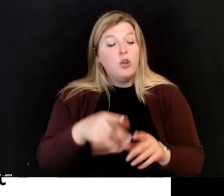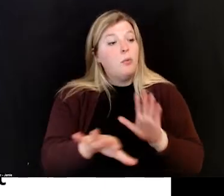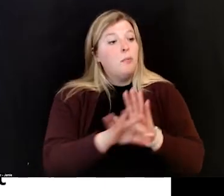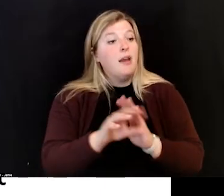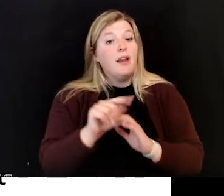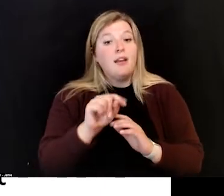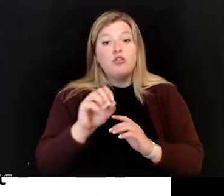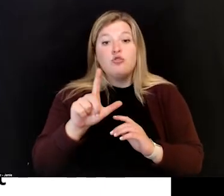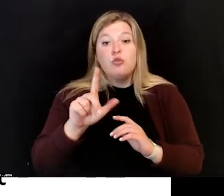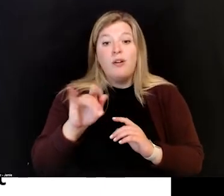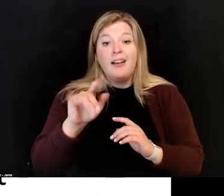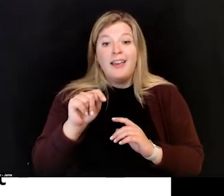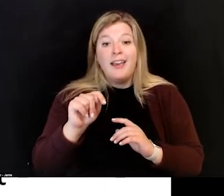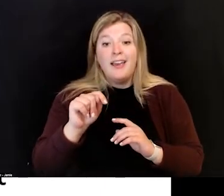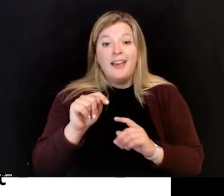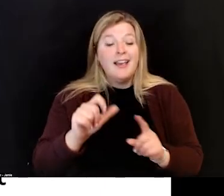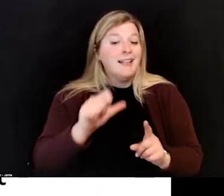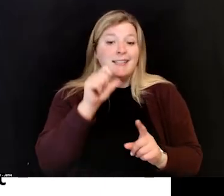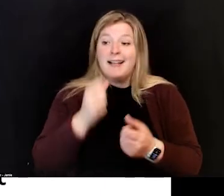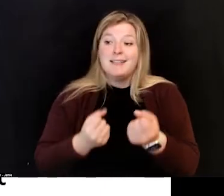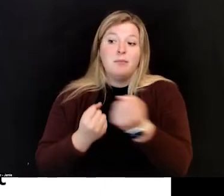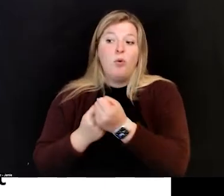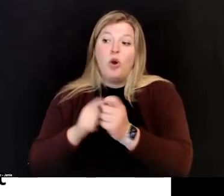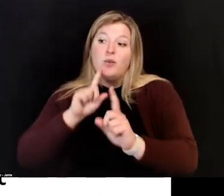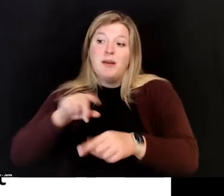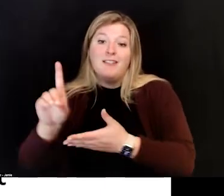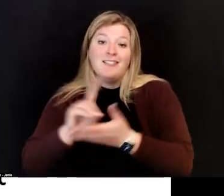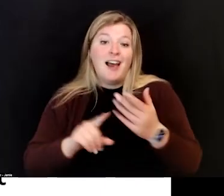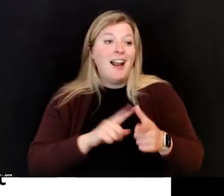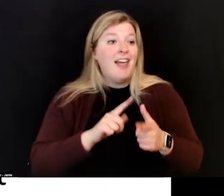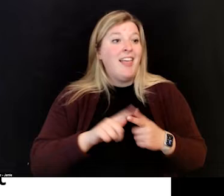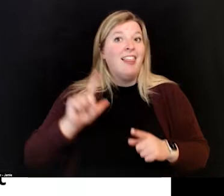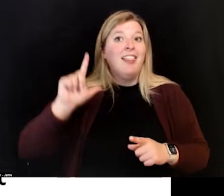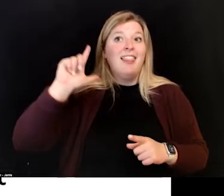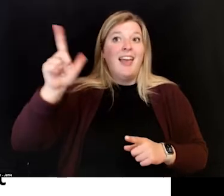that doesn't support responsive design, to go back and do it later.